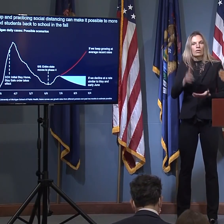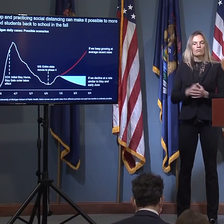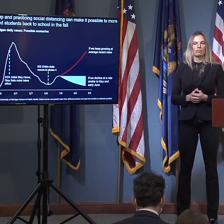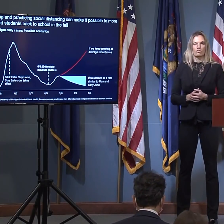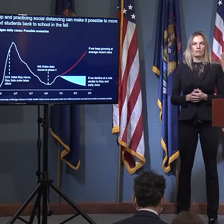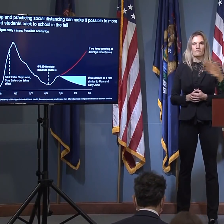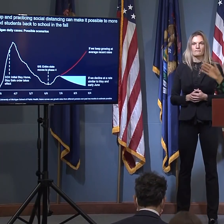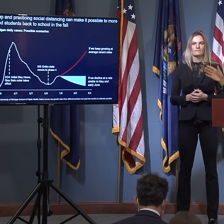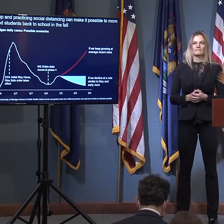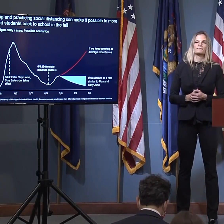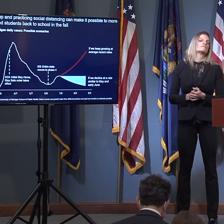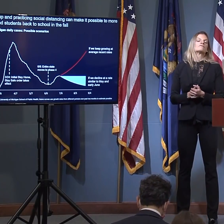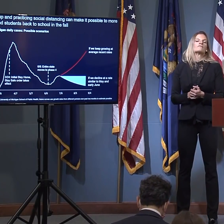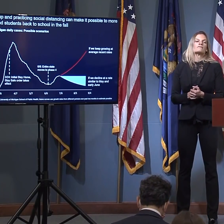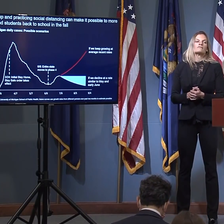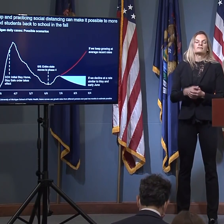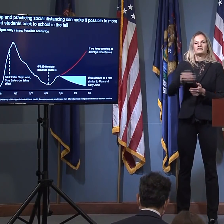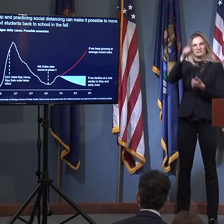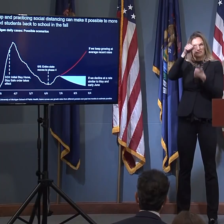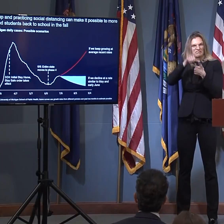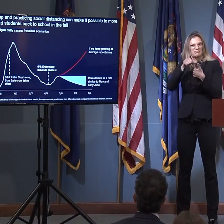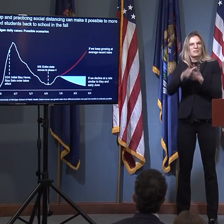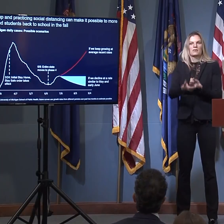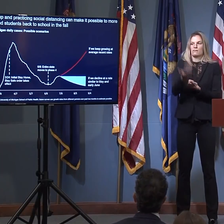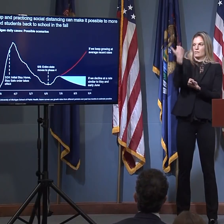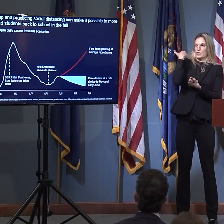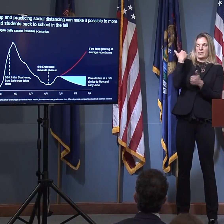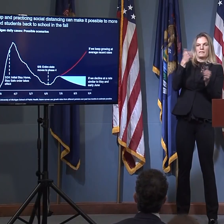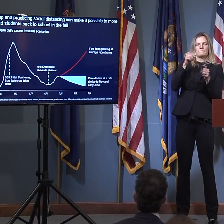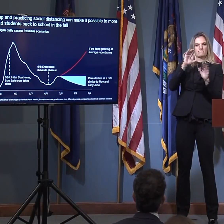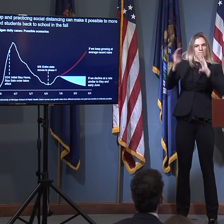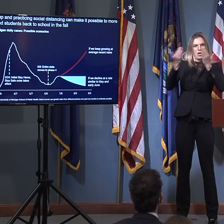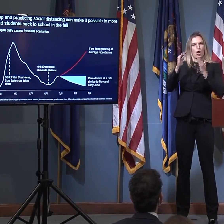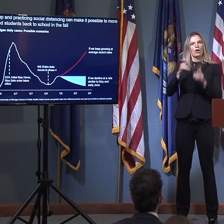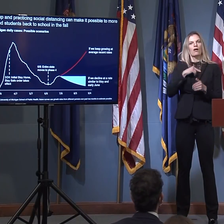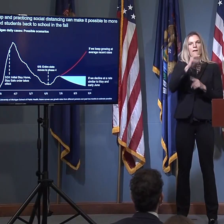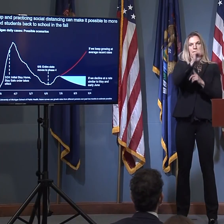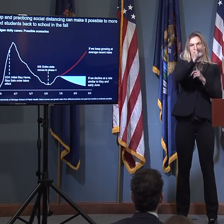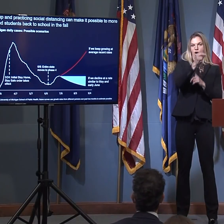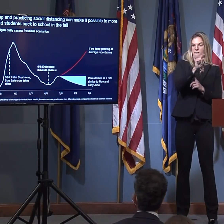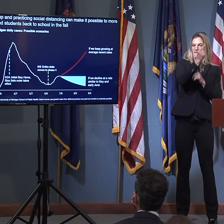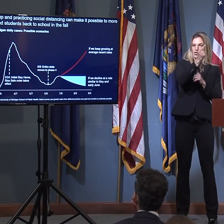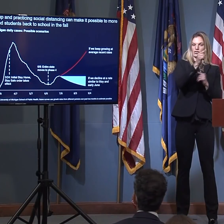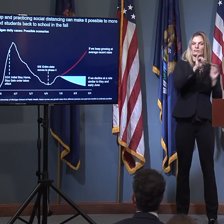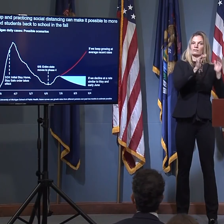DEPENDING ON WHAT WE ALL DO. 55 DAYS AFTER WE DISCUSSED OUR